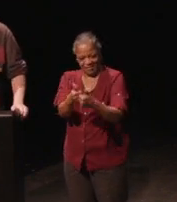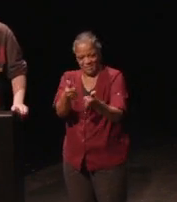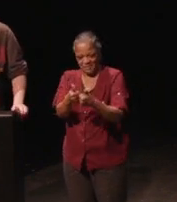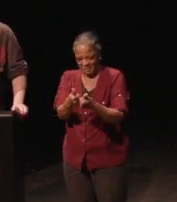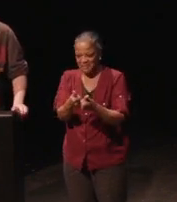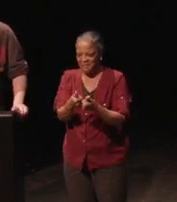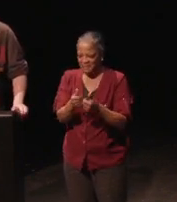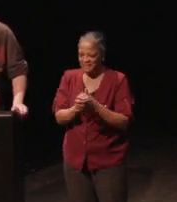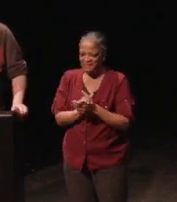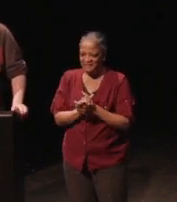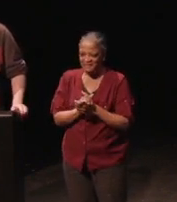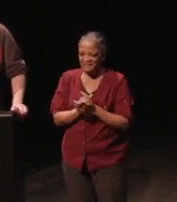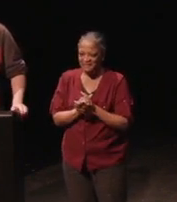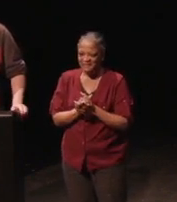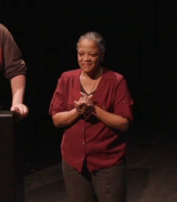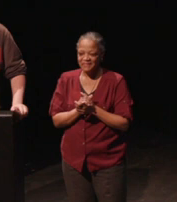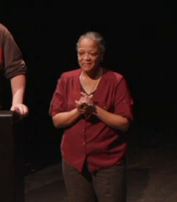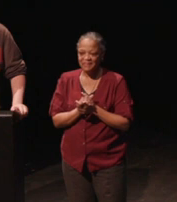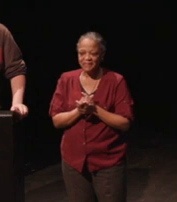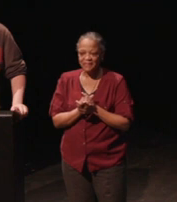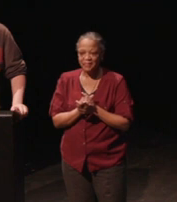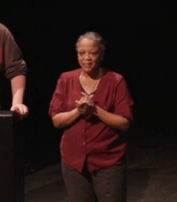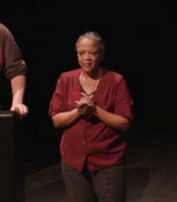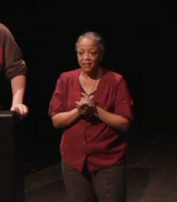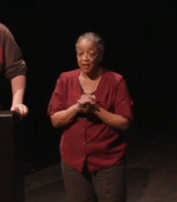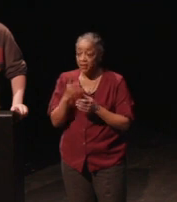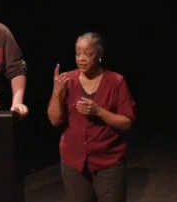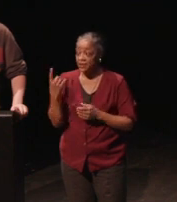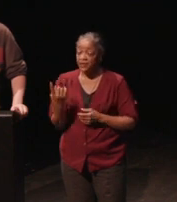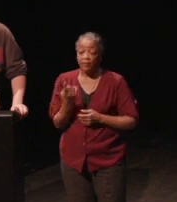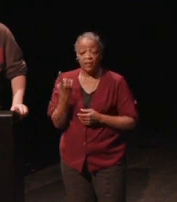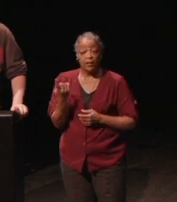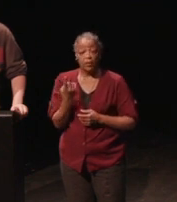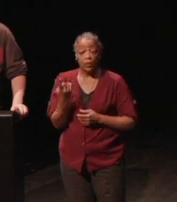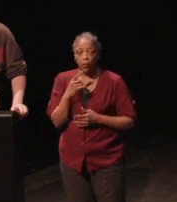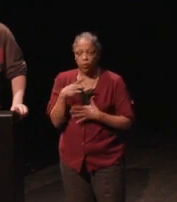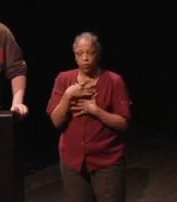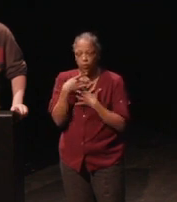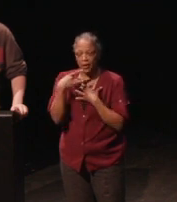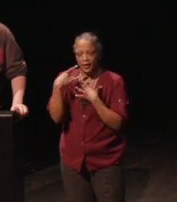Something that is really, really been interesting is